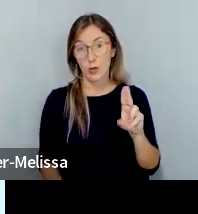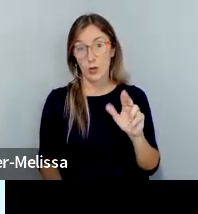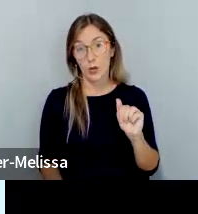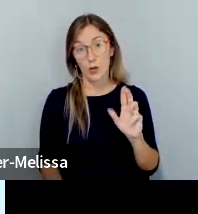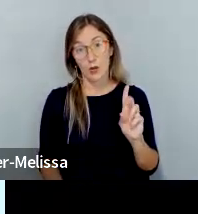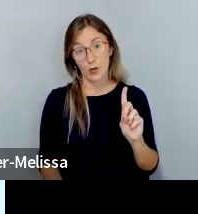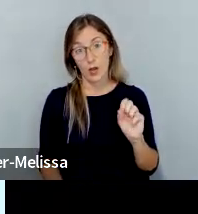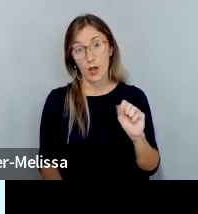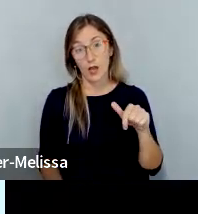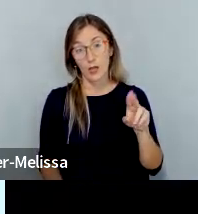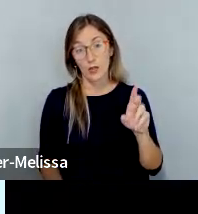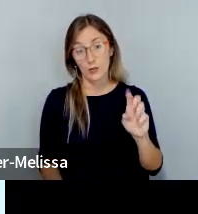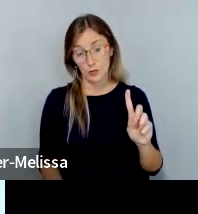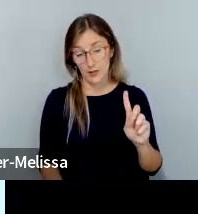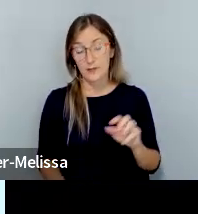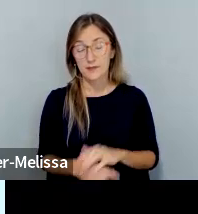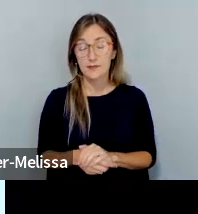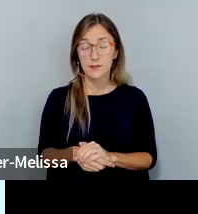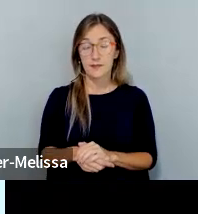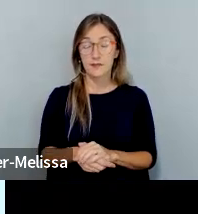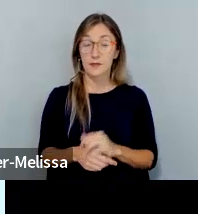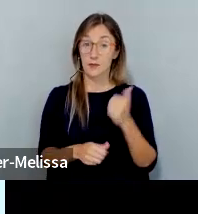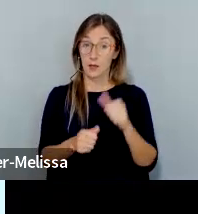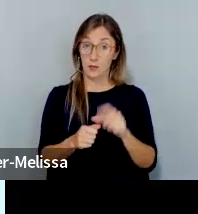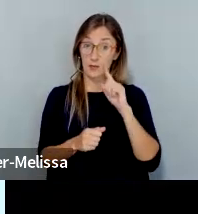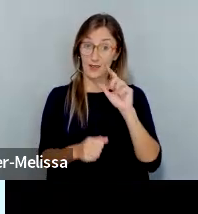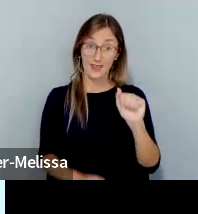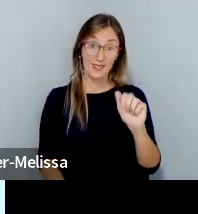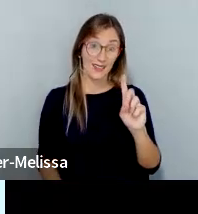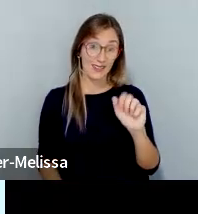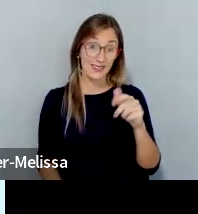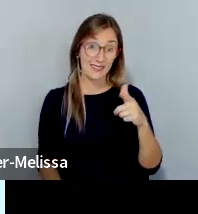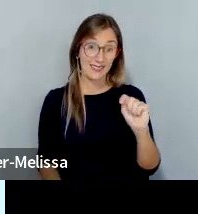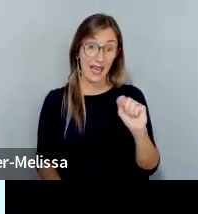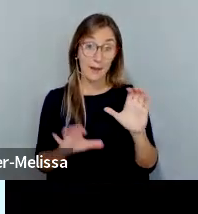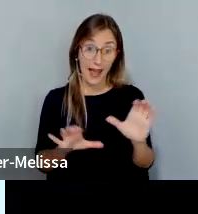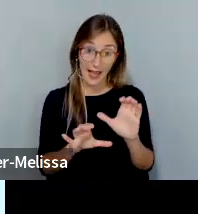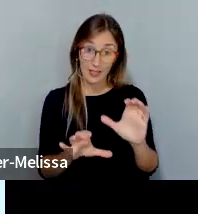president of the quad squad and Rebecca Hare was the vice president.